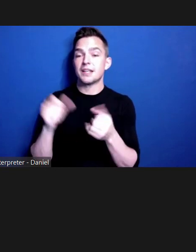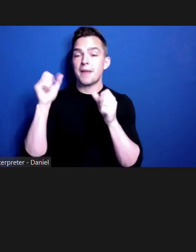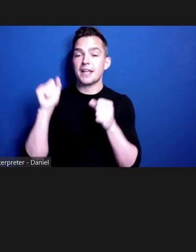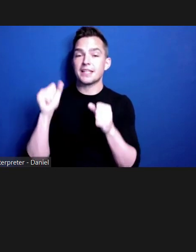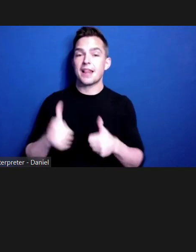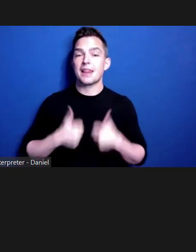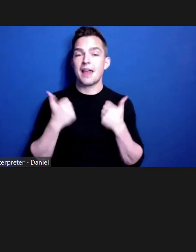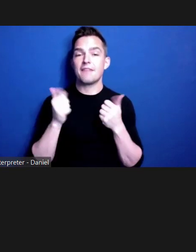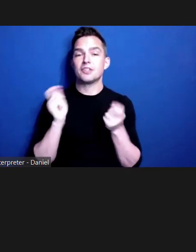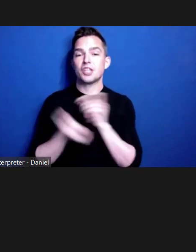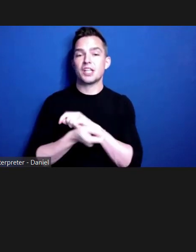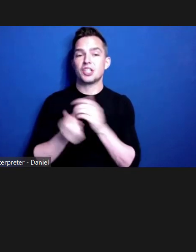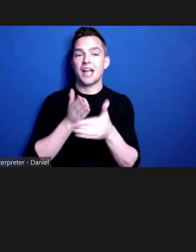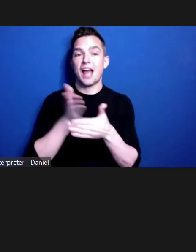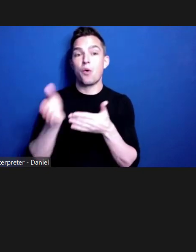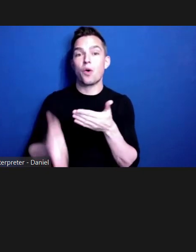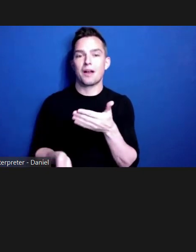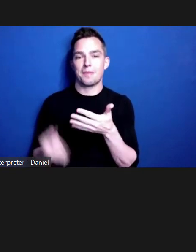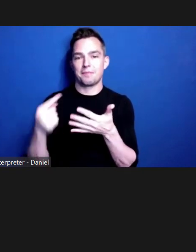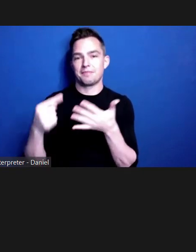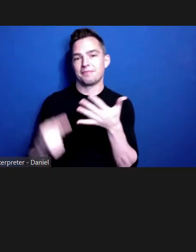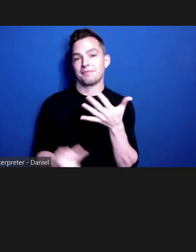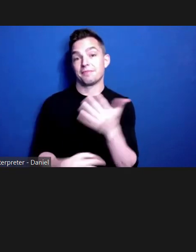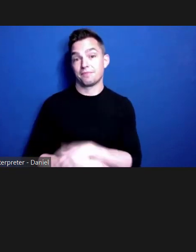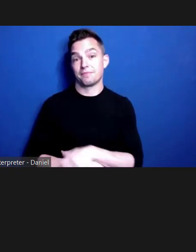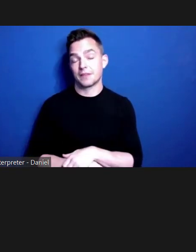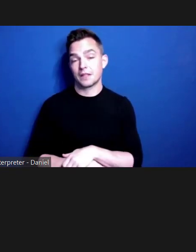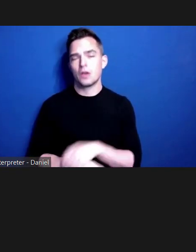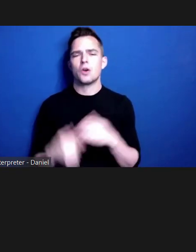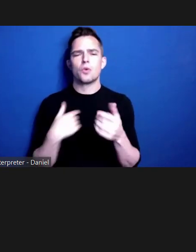We would love for you to take a look at several examples of